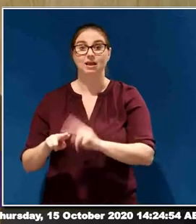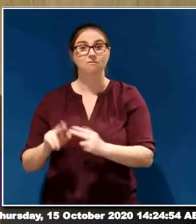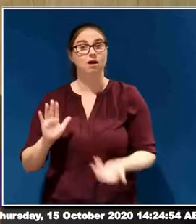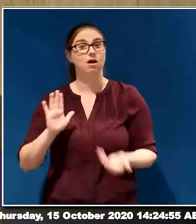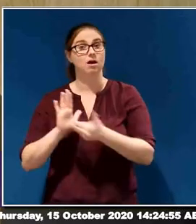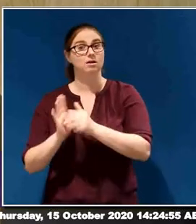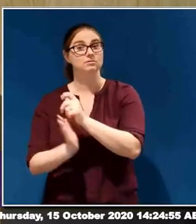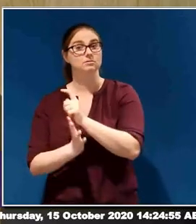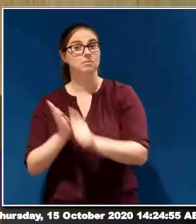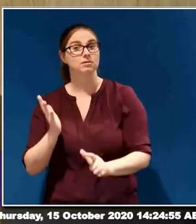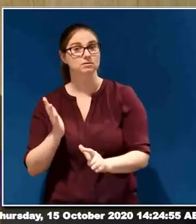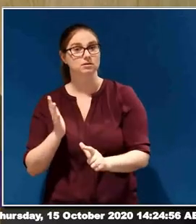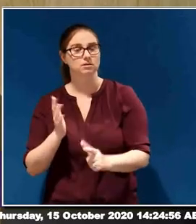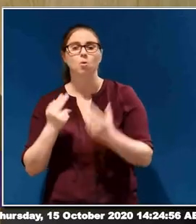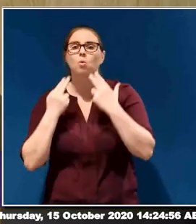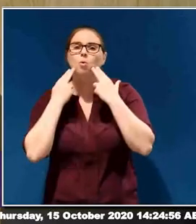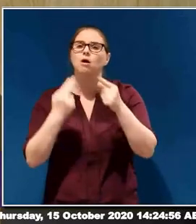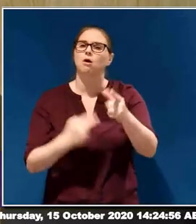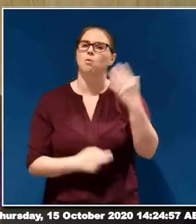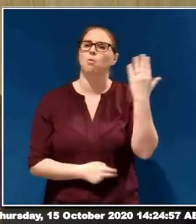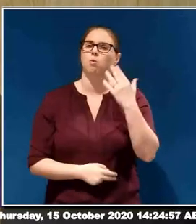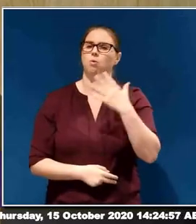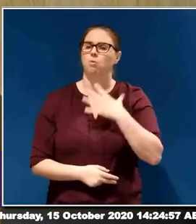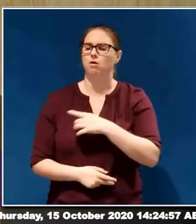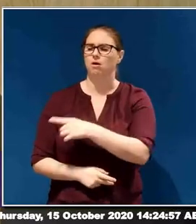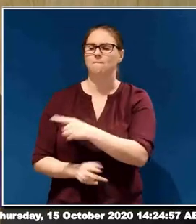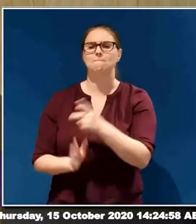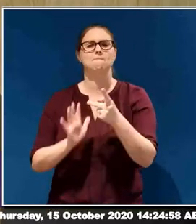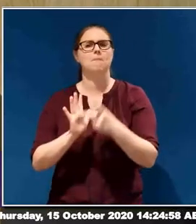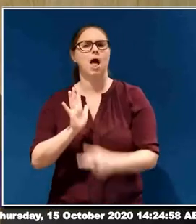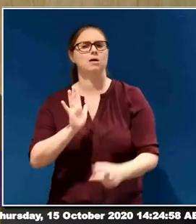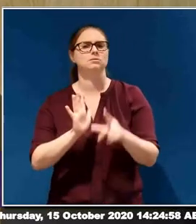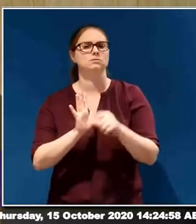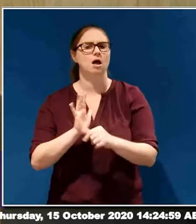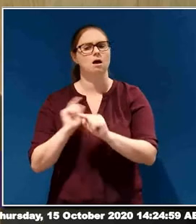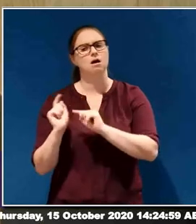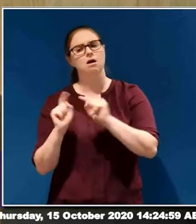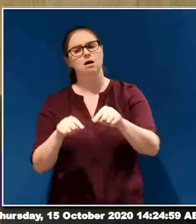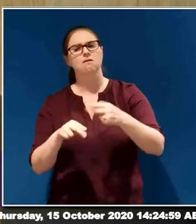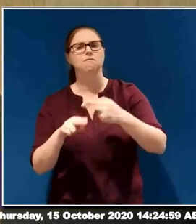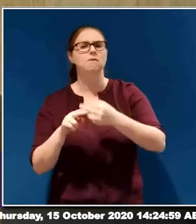attendance to see how they go and so that interferes, then, with the parents'